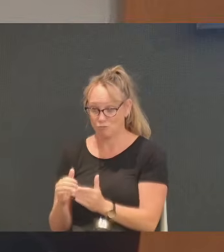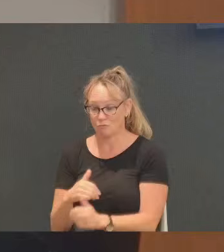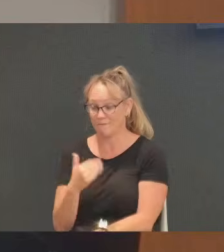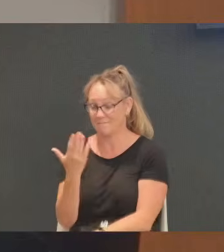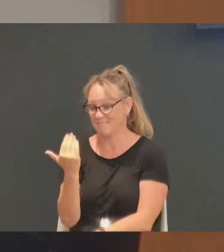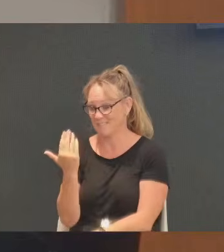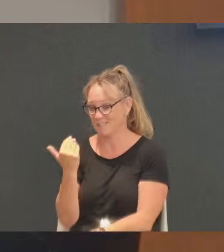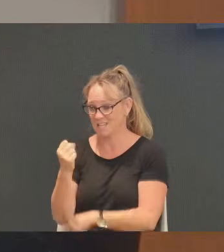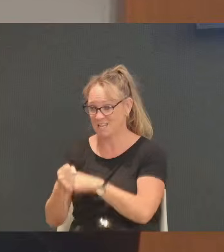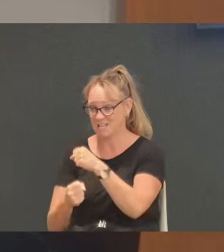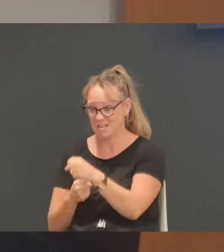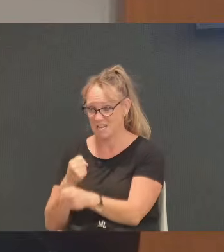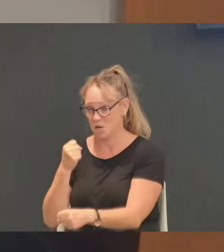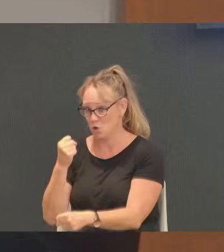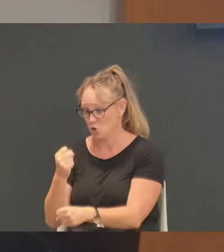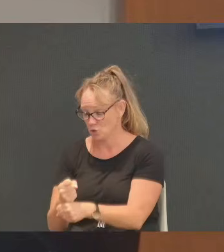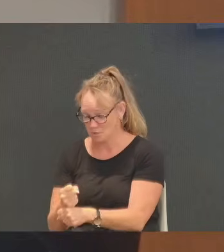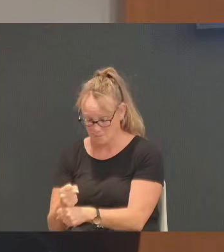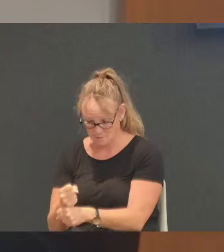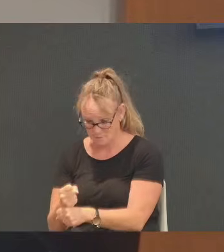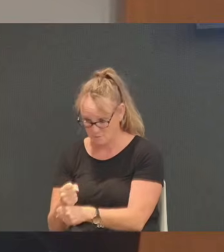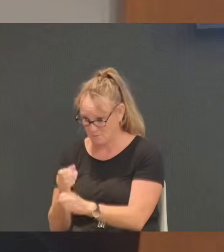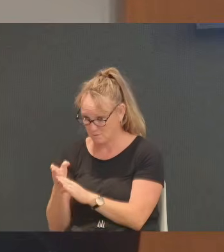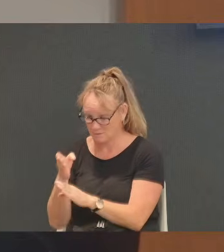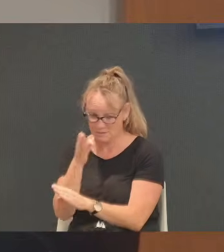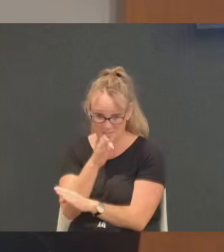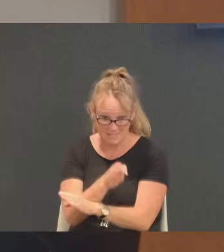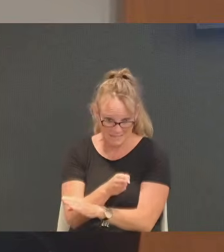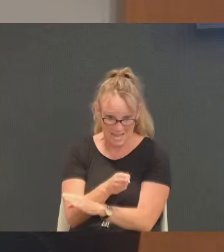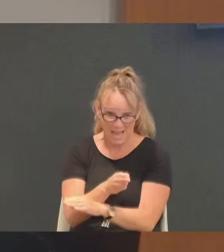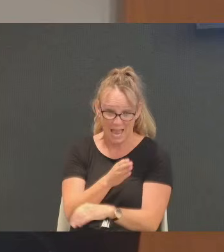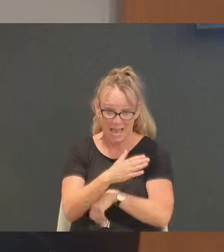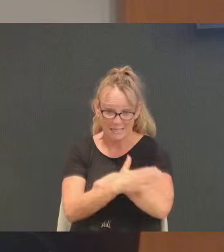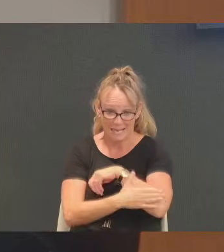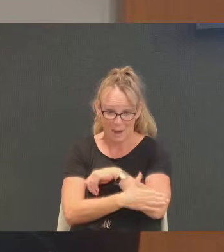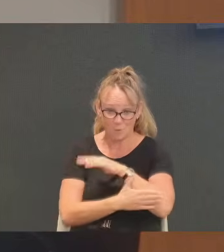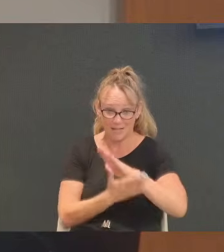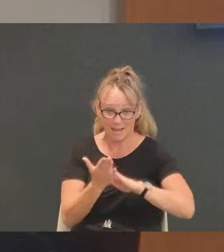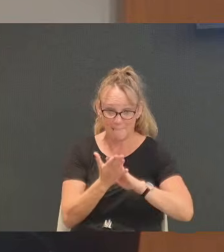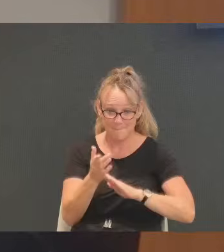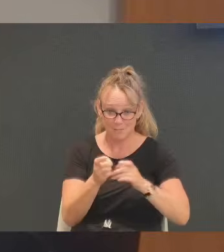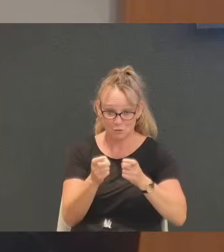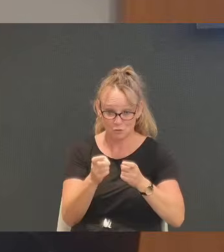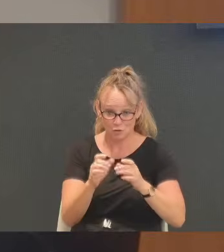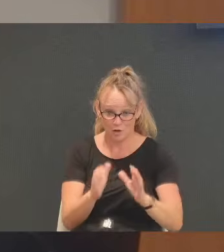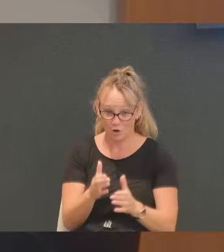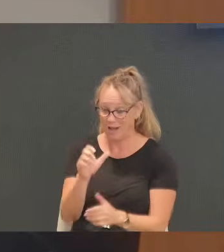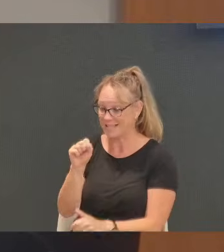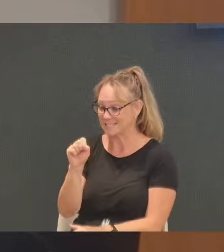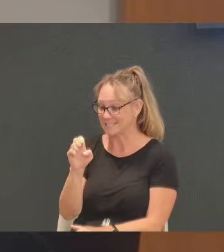following his service as County Administrator uh, in Senica County for seven years. So don't